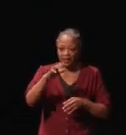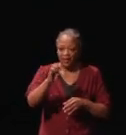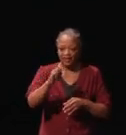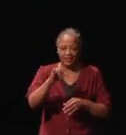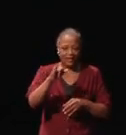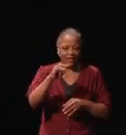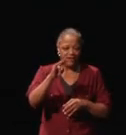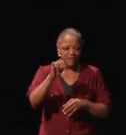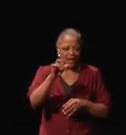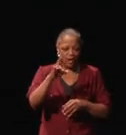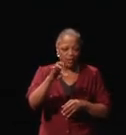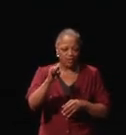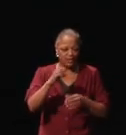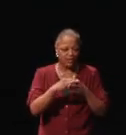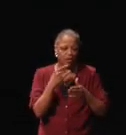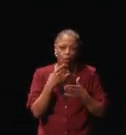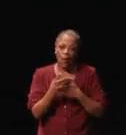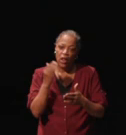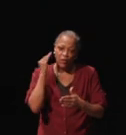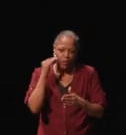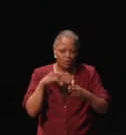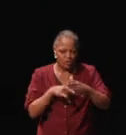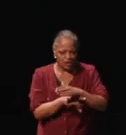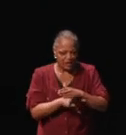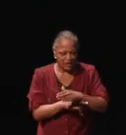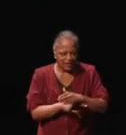well-known cheat that was shown.